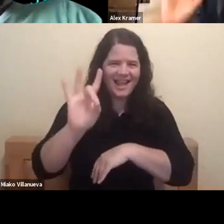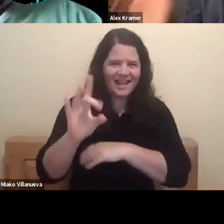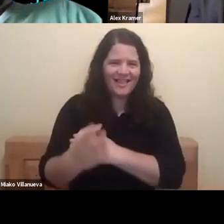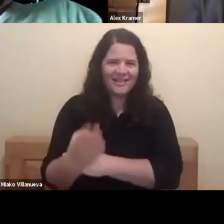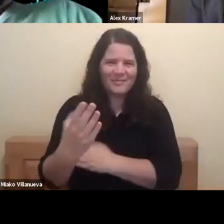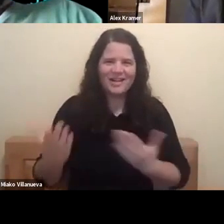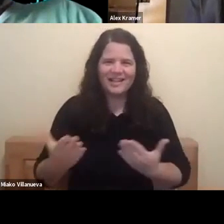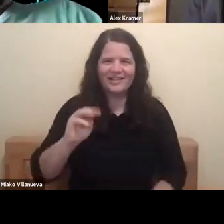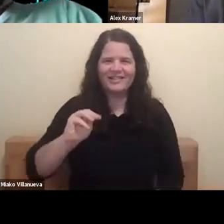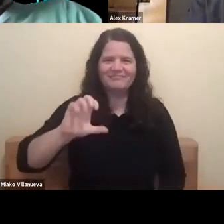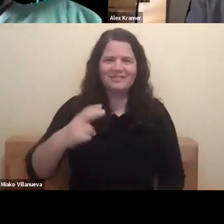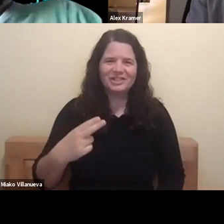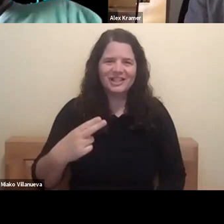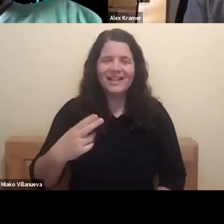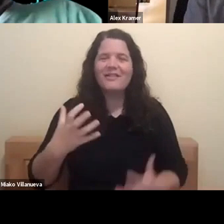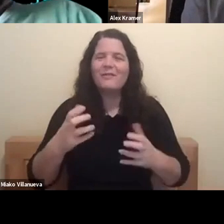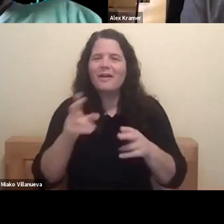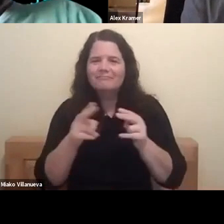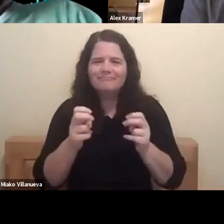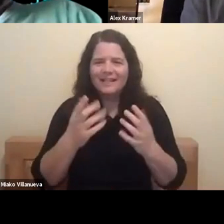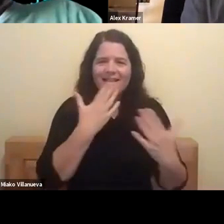thanks to everyone who was here yesterday and i've heard everyone who's here today as well